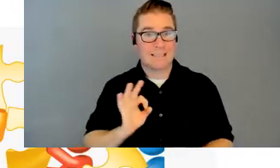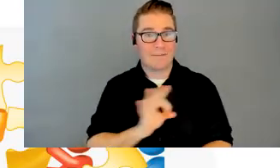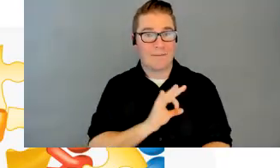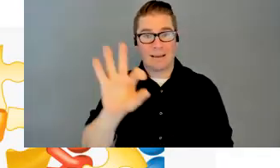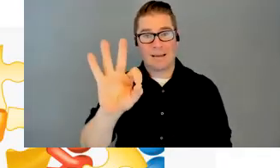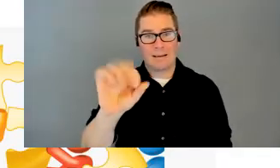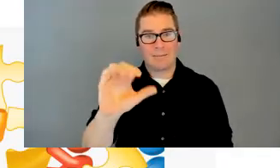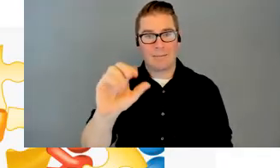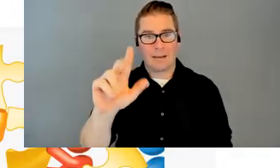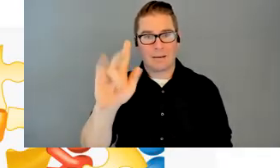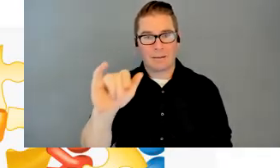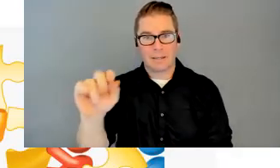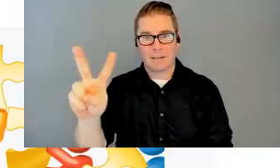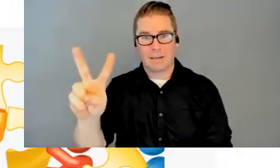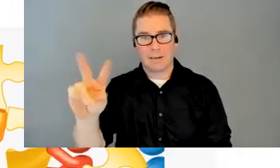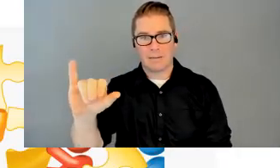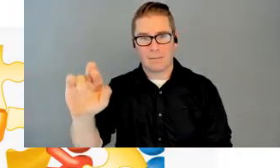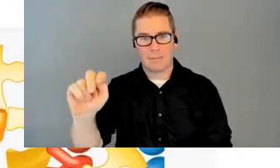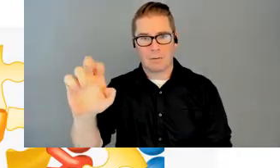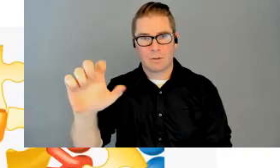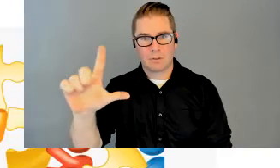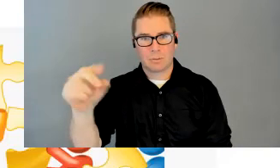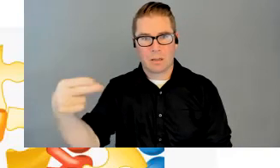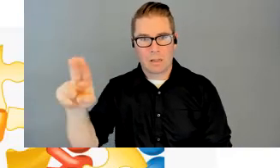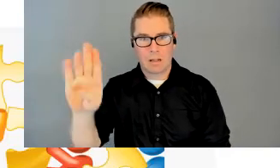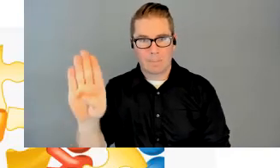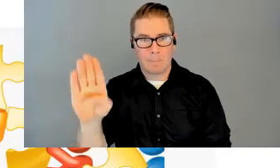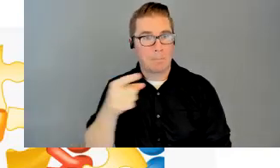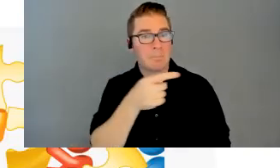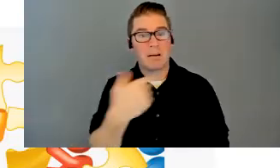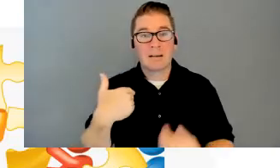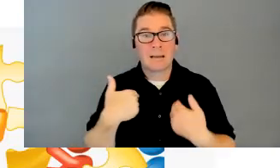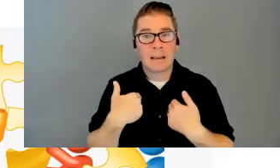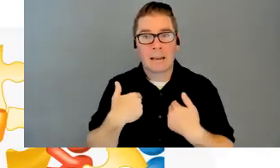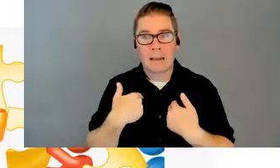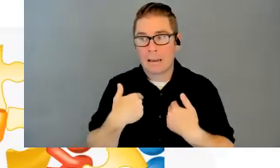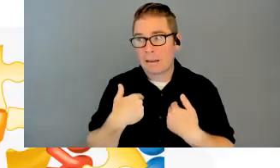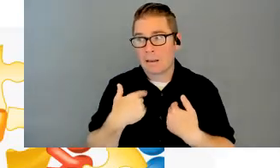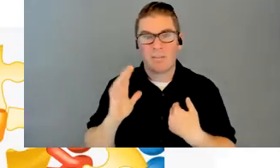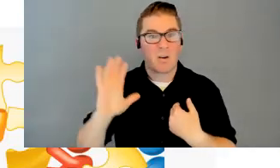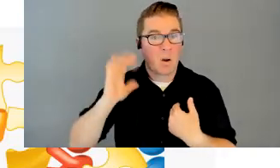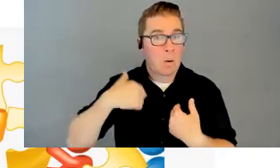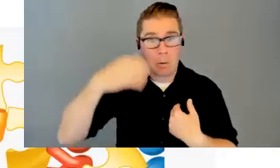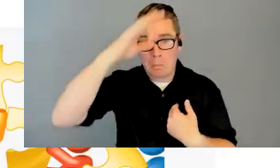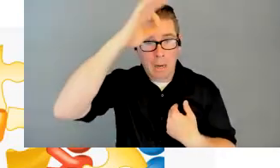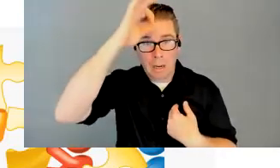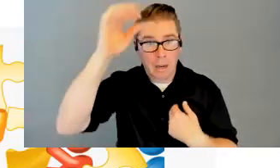and it's actually gone. Before I even realized this, when I had placed the slide building community the first week of class,